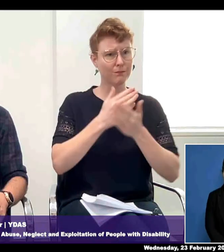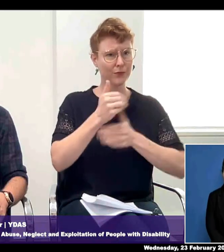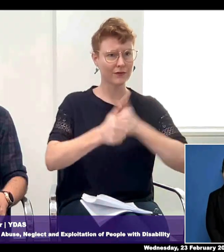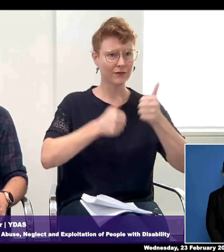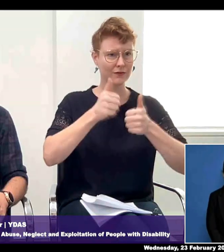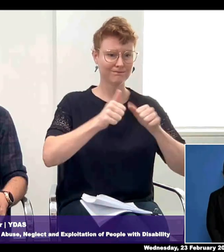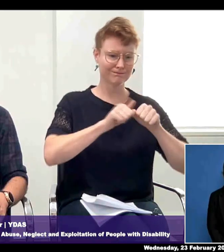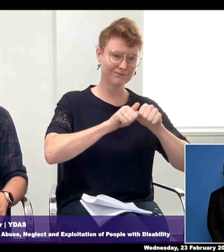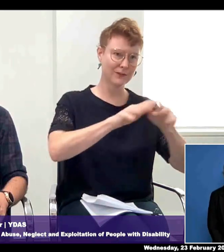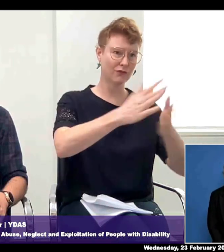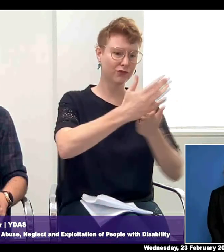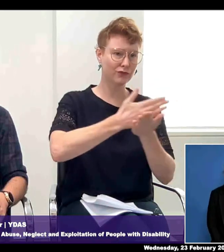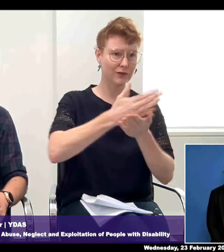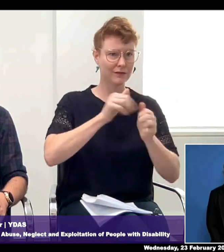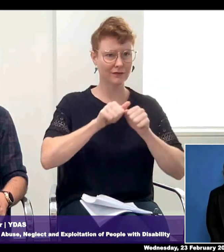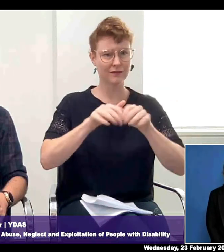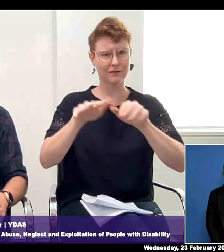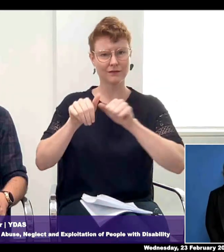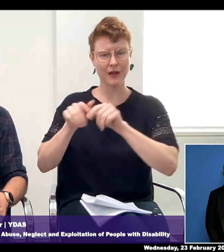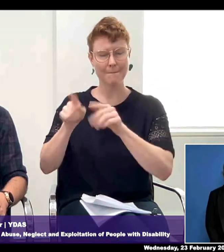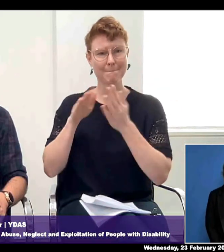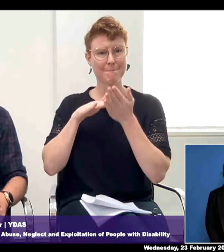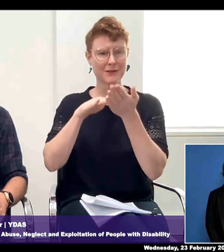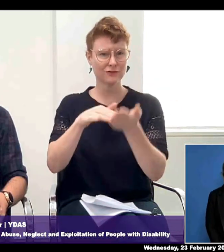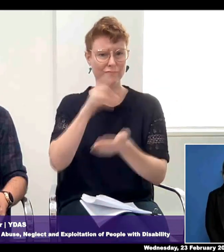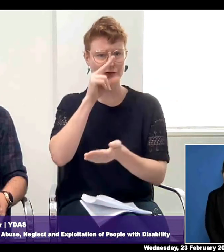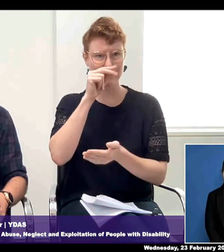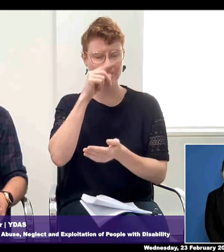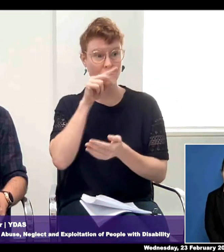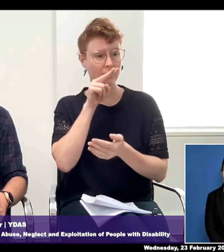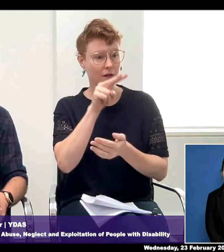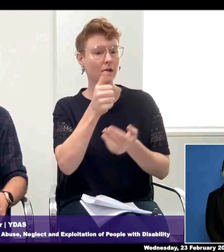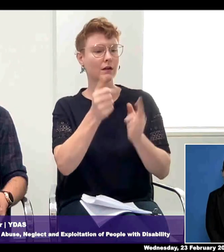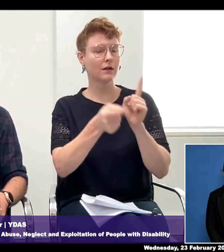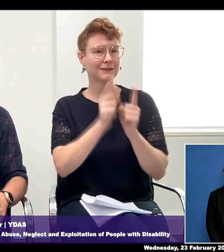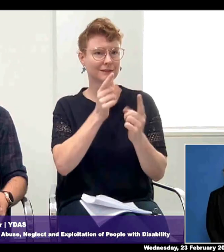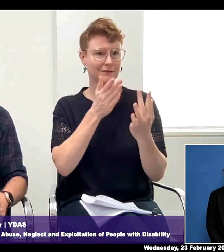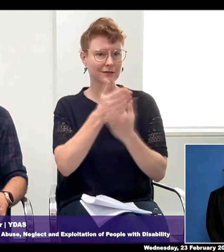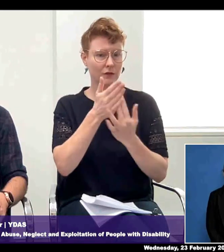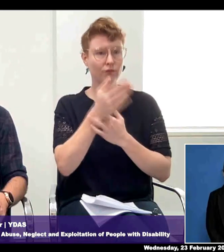Also through 'Lens' we have seen lots of popular sharing of our resources.